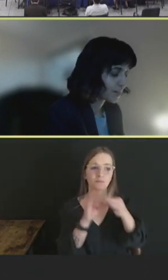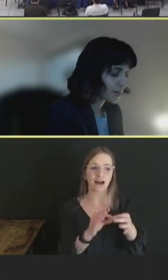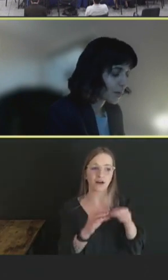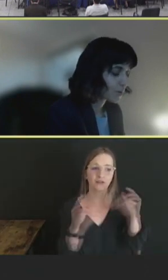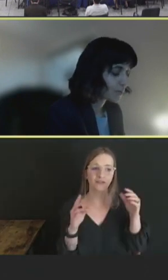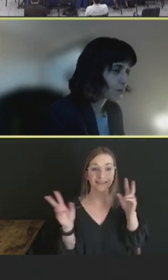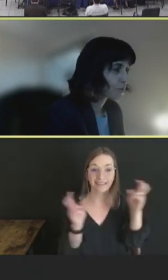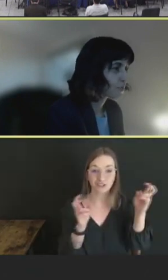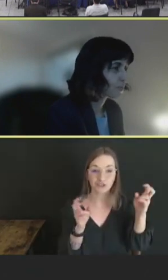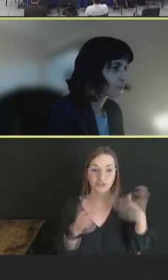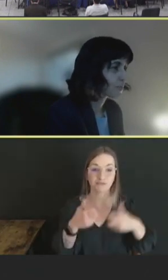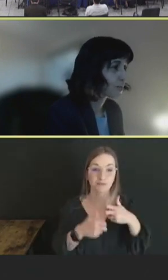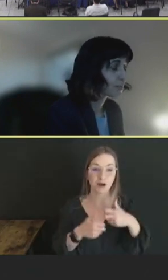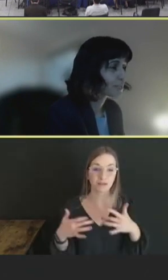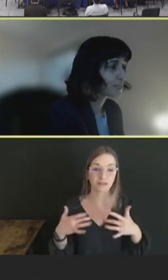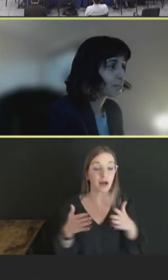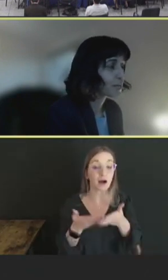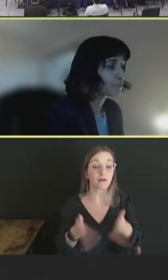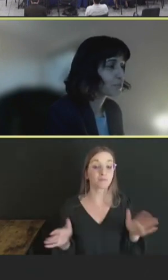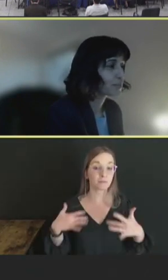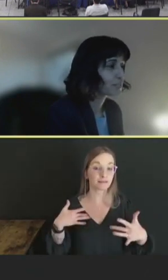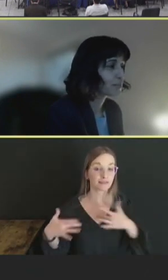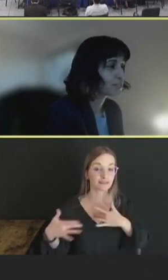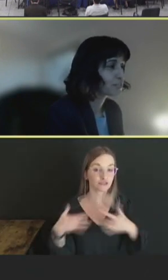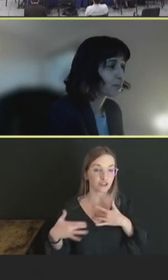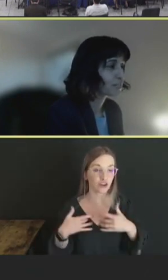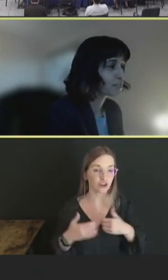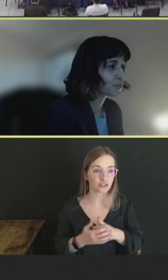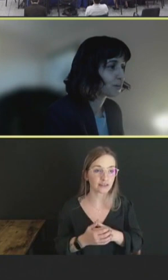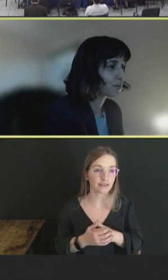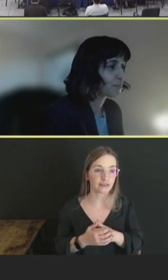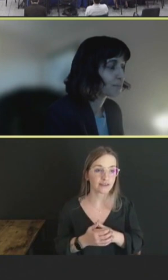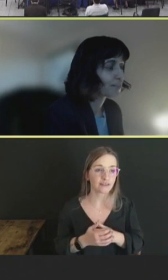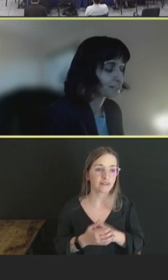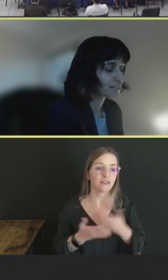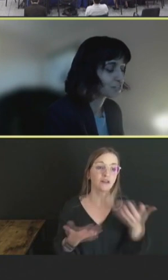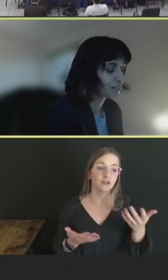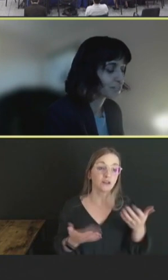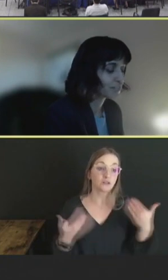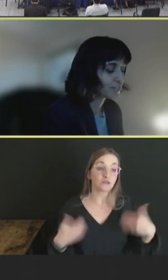I want to note the complexity of doing safety surveillance during mass vaccination activities,